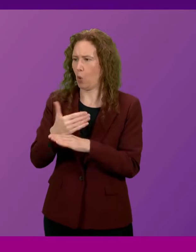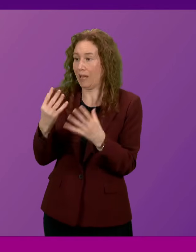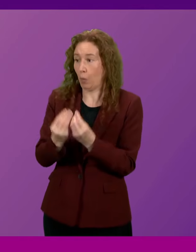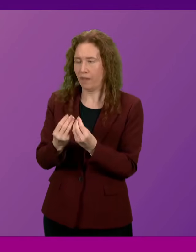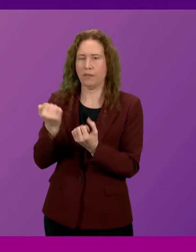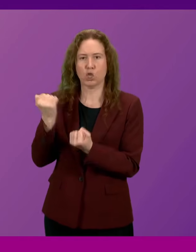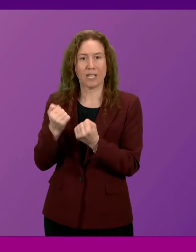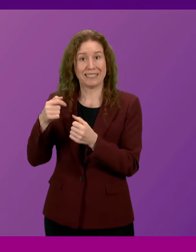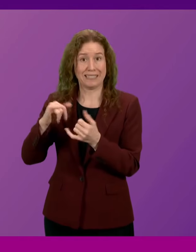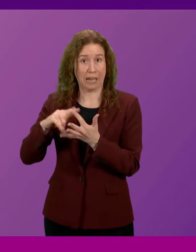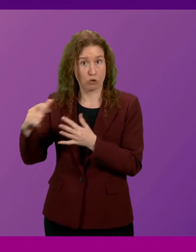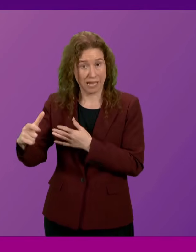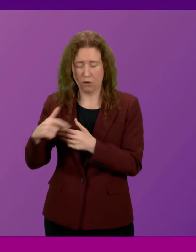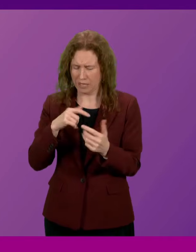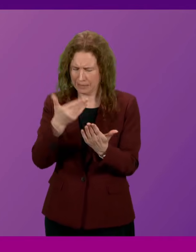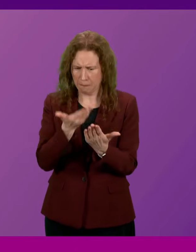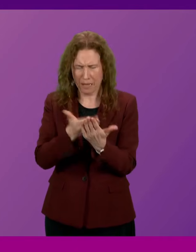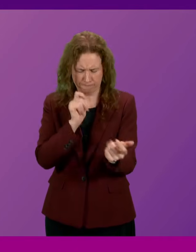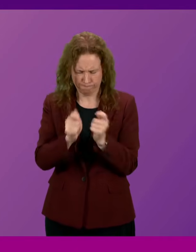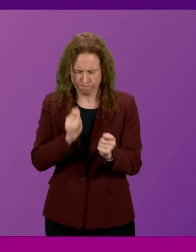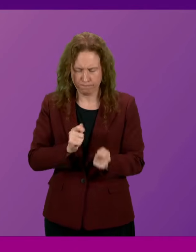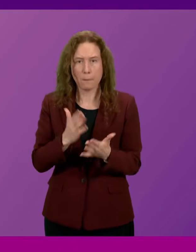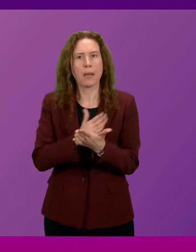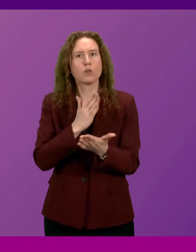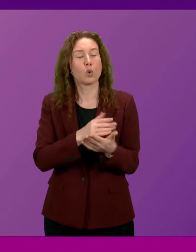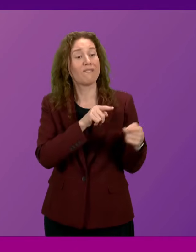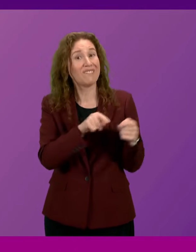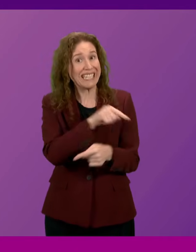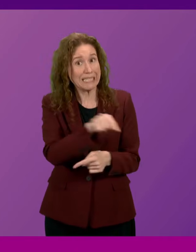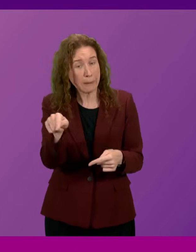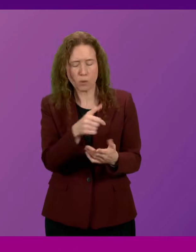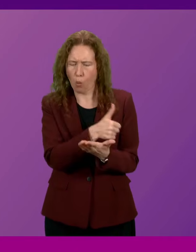secretary, we revised the bill to make sure that the interests of victims are ever more central